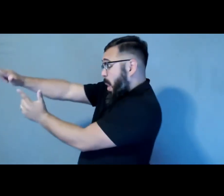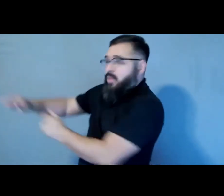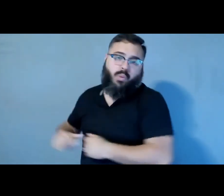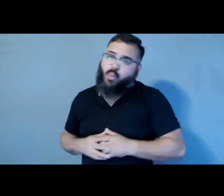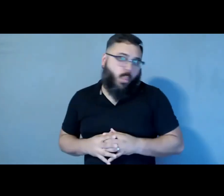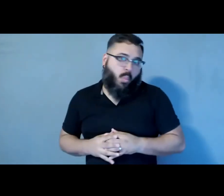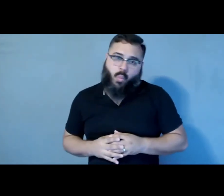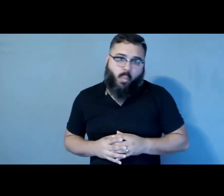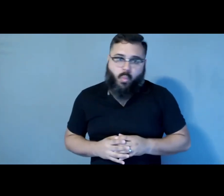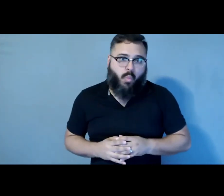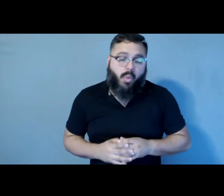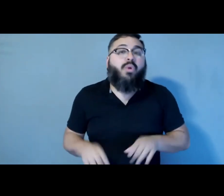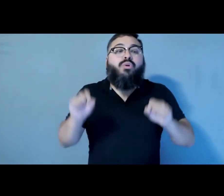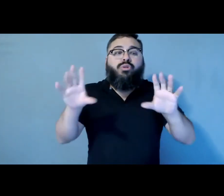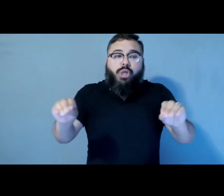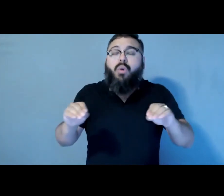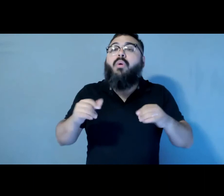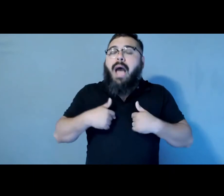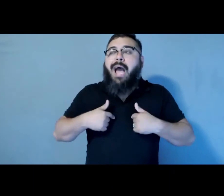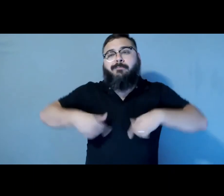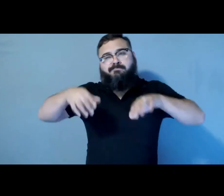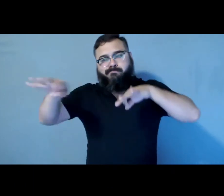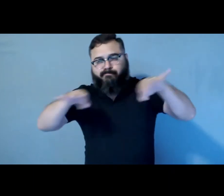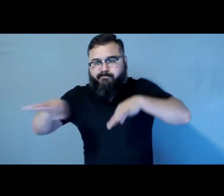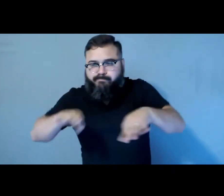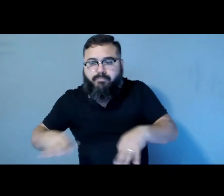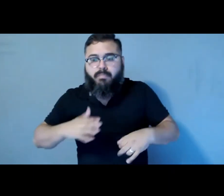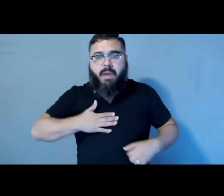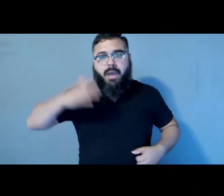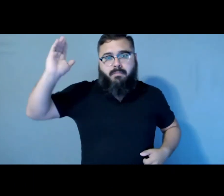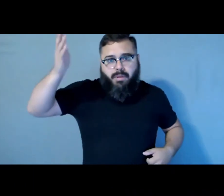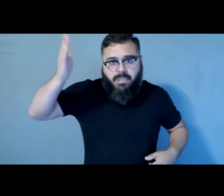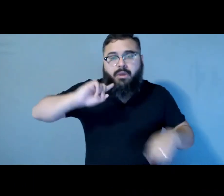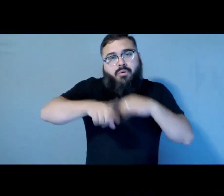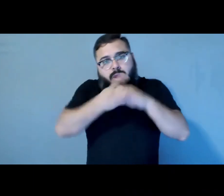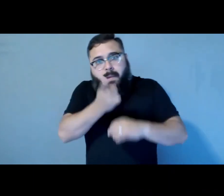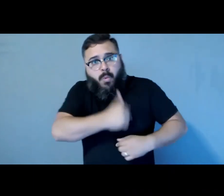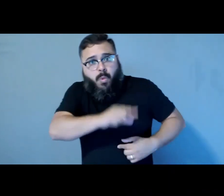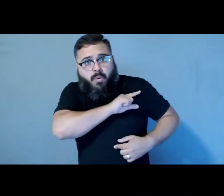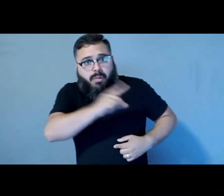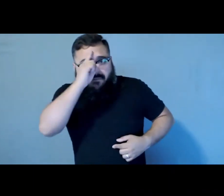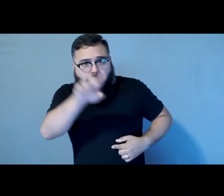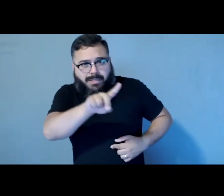So I talked to my presentation about how, what is qualified for disability under the ADA,